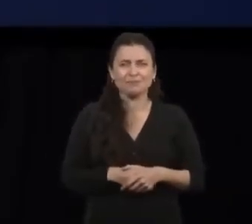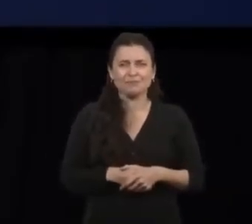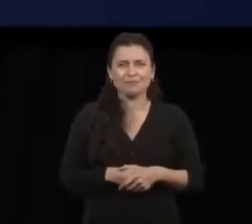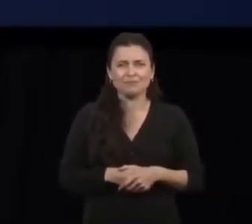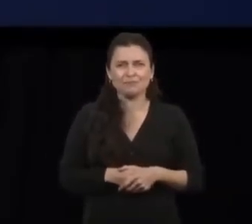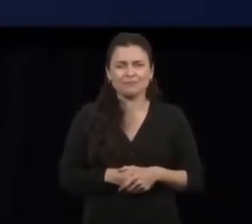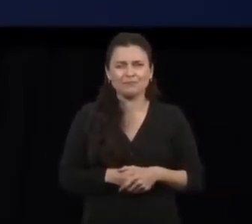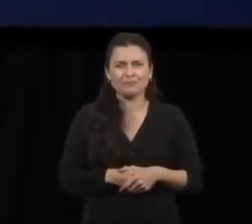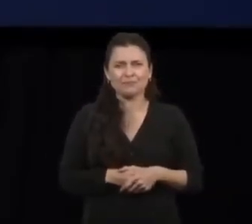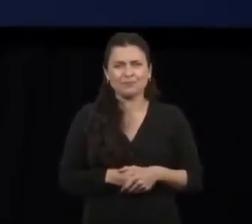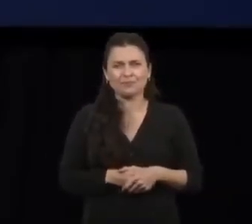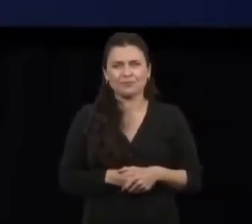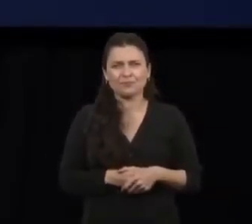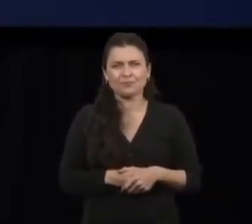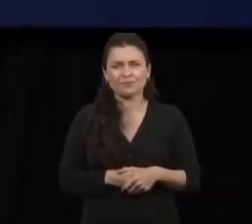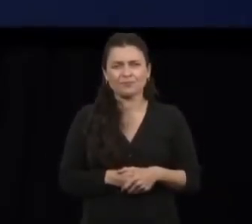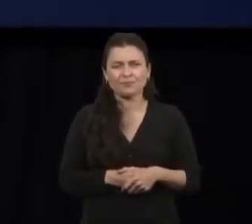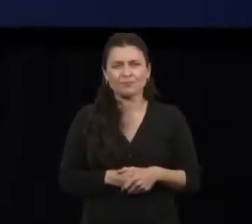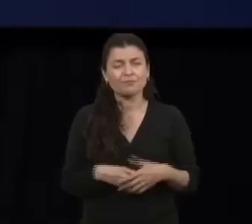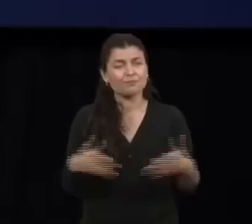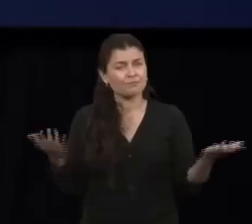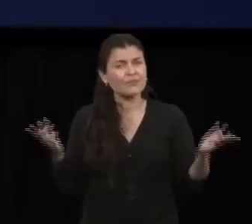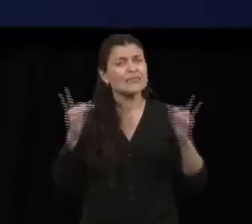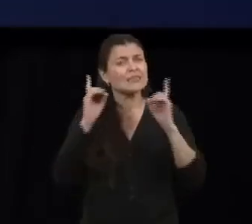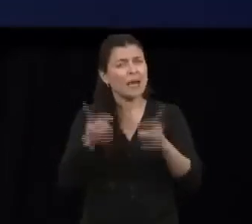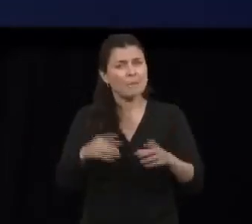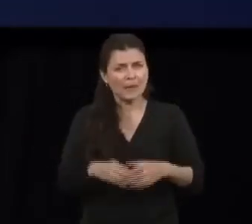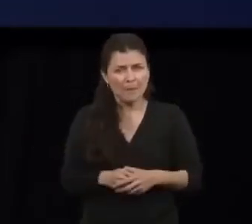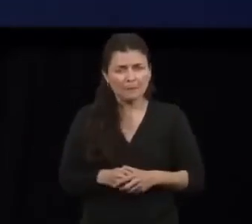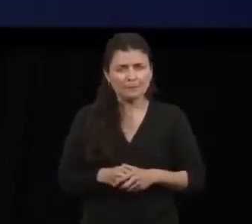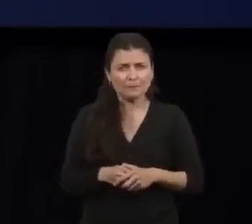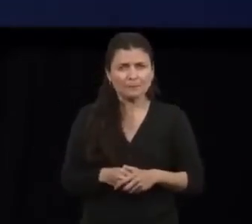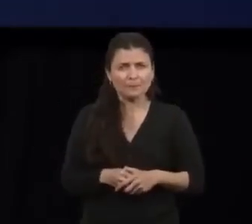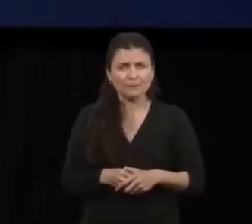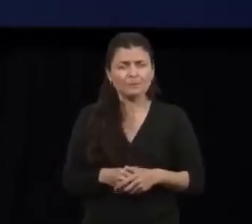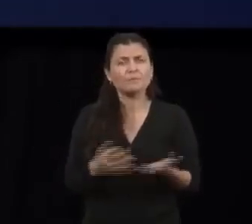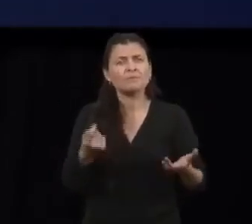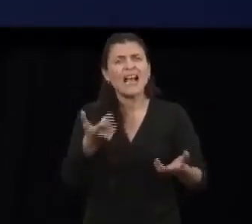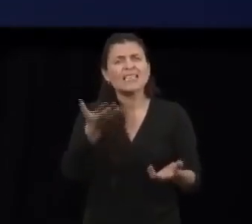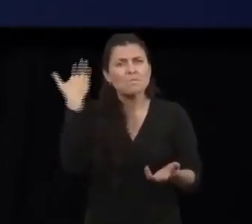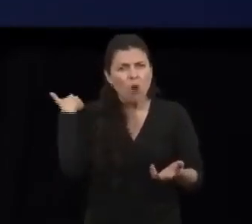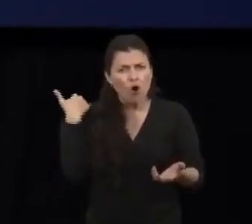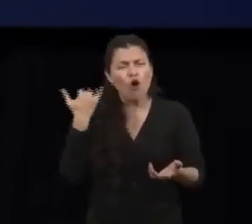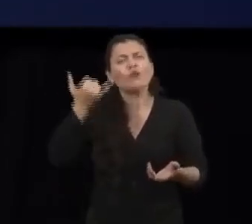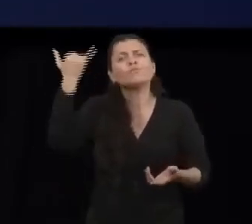recently we had a movement in the type of change